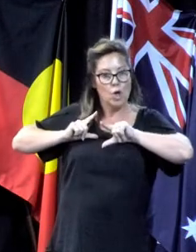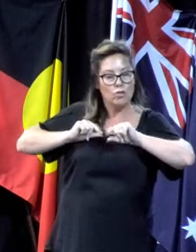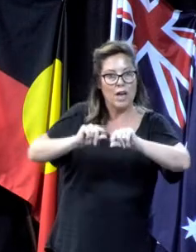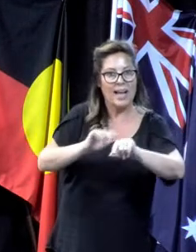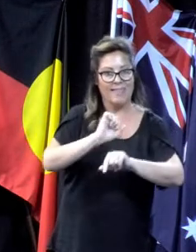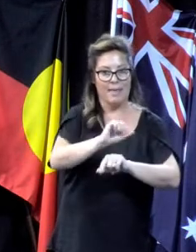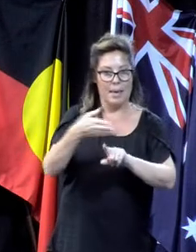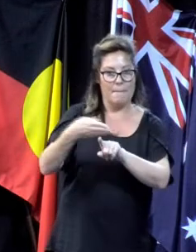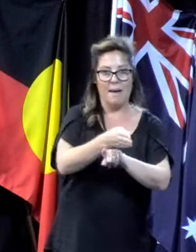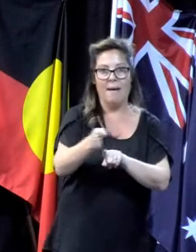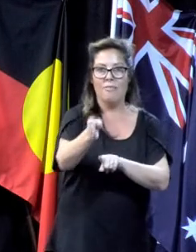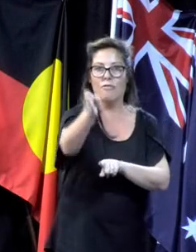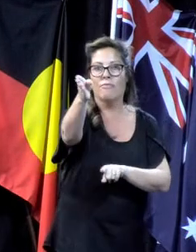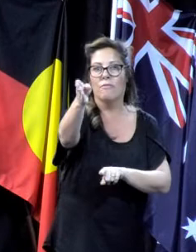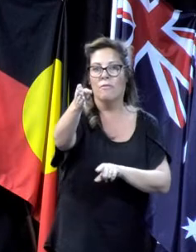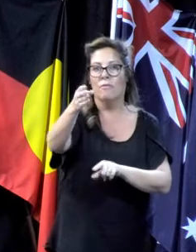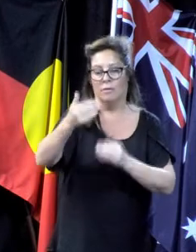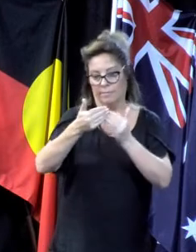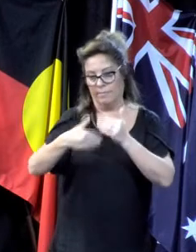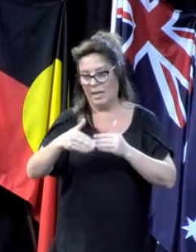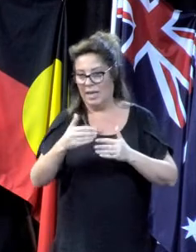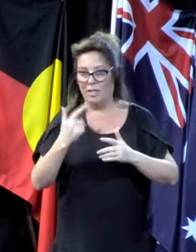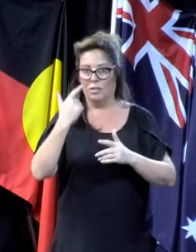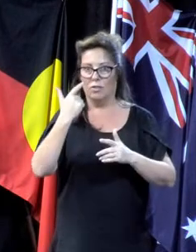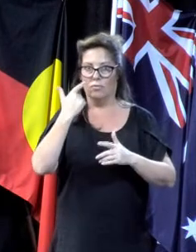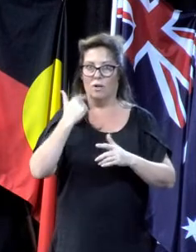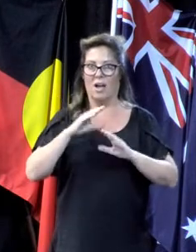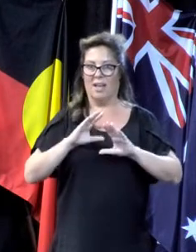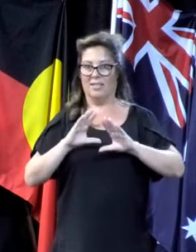something about stopping a pathway that ended up in a local...